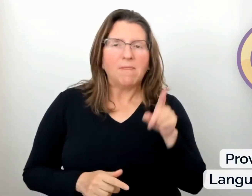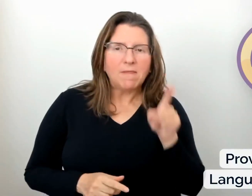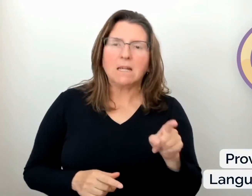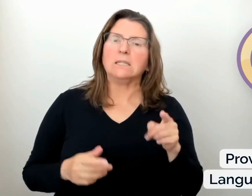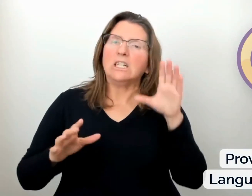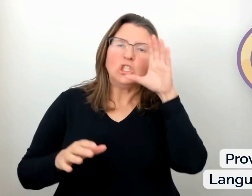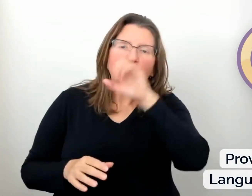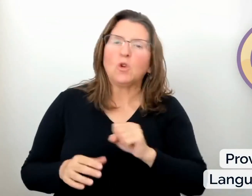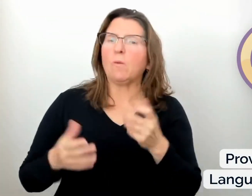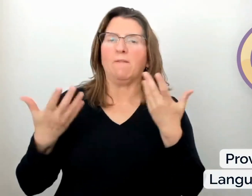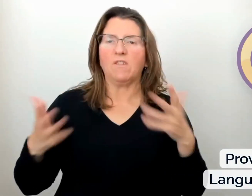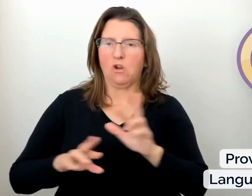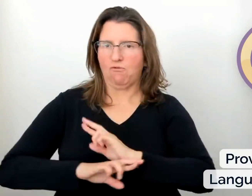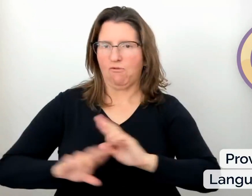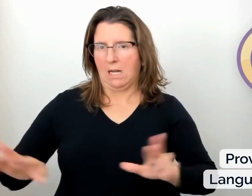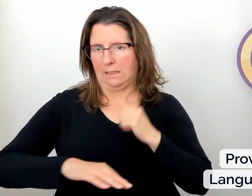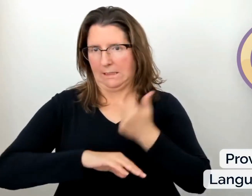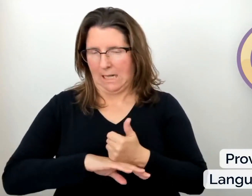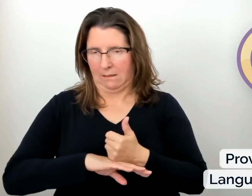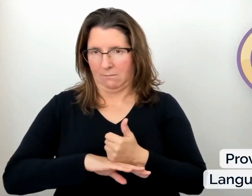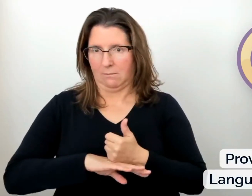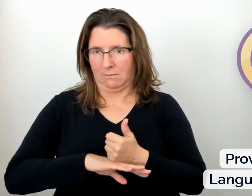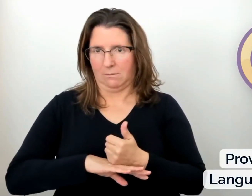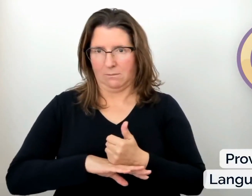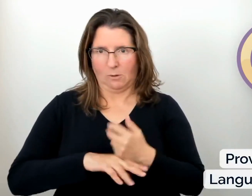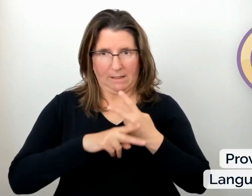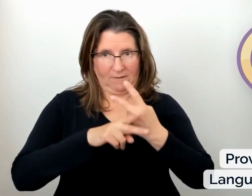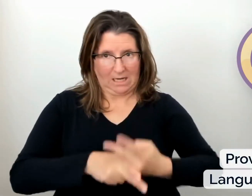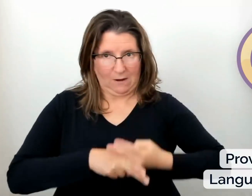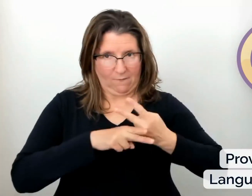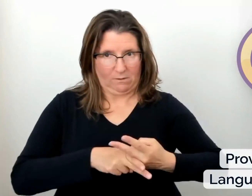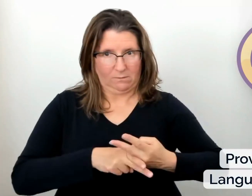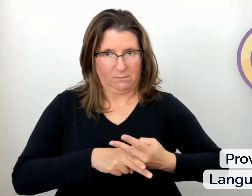That is an important underlying assumption for UDL. Keep that in mind.